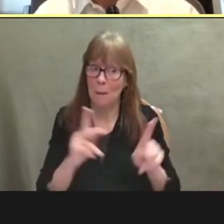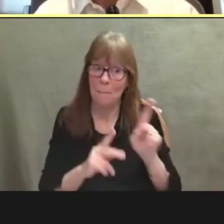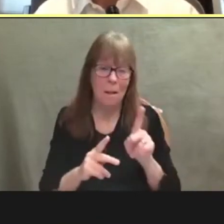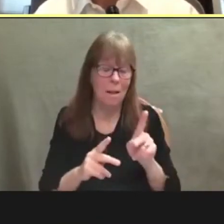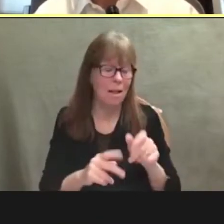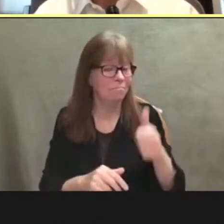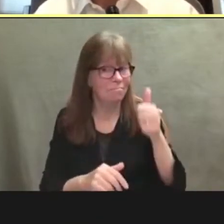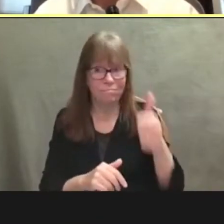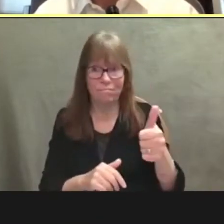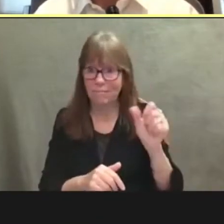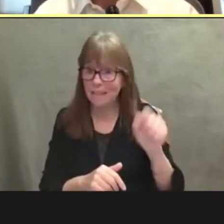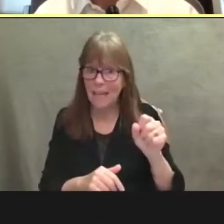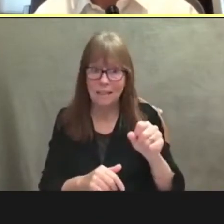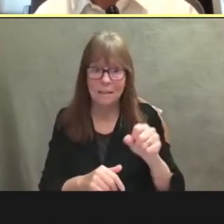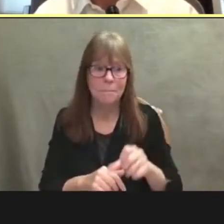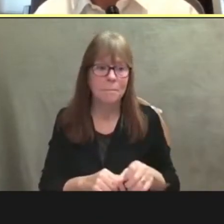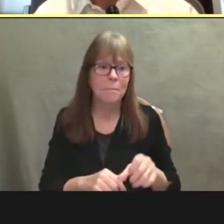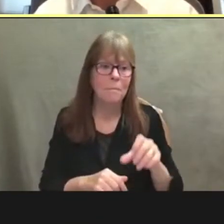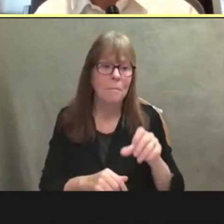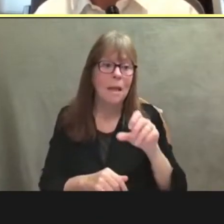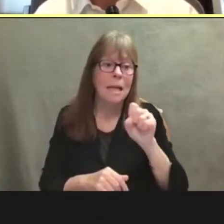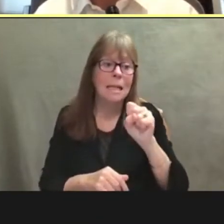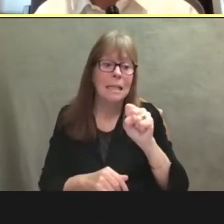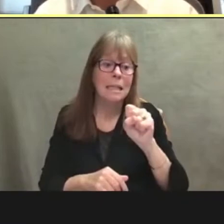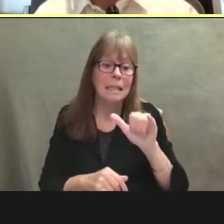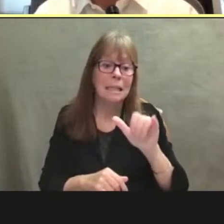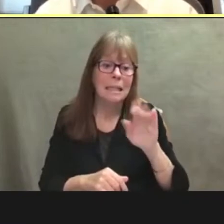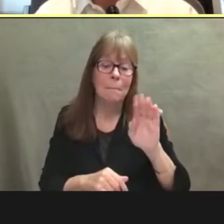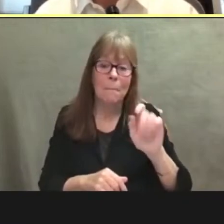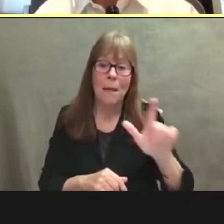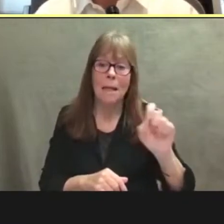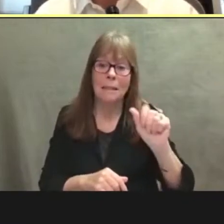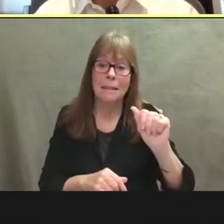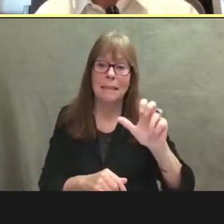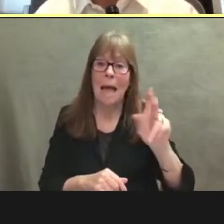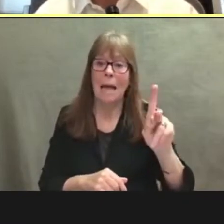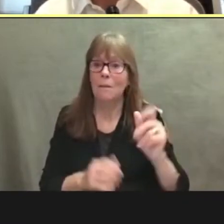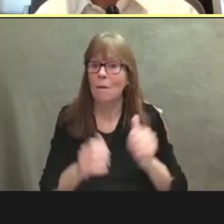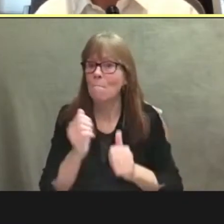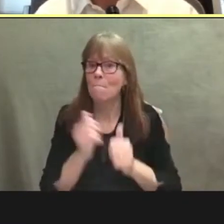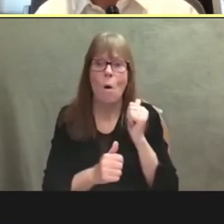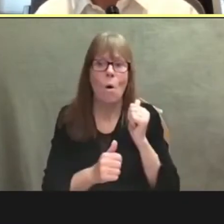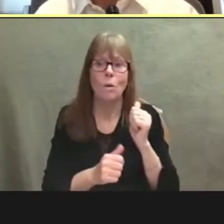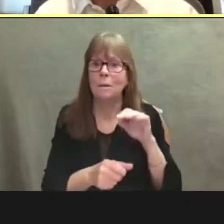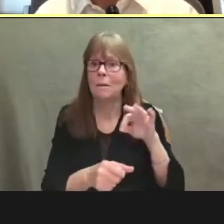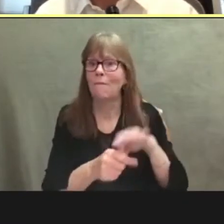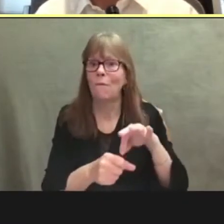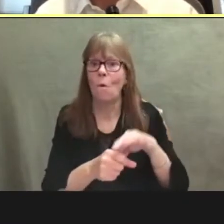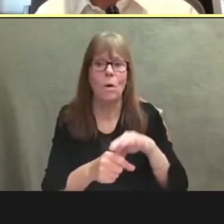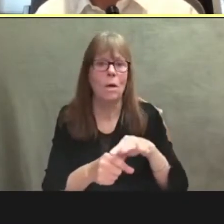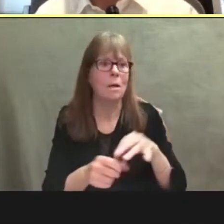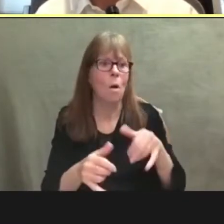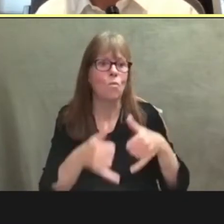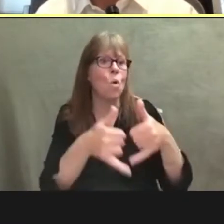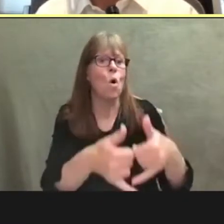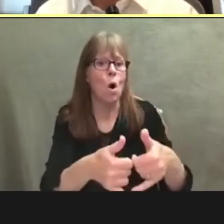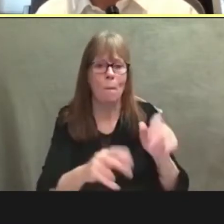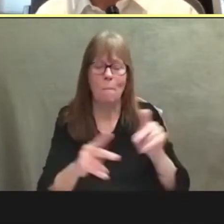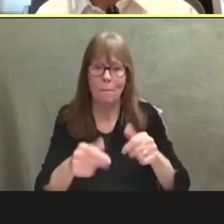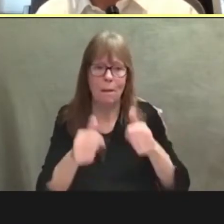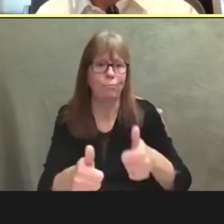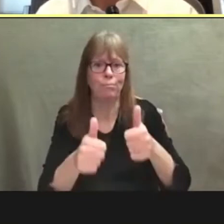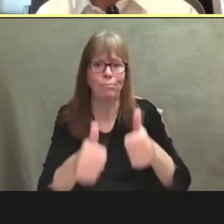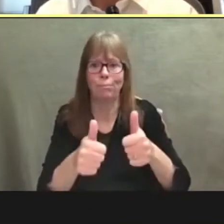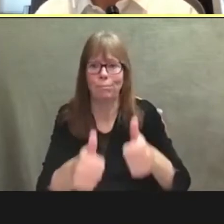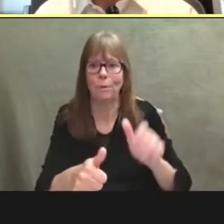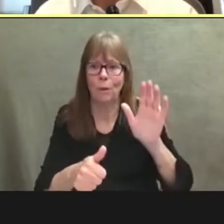By the way, Cybele Sack won the most-upvoted award for the day on Slido, so congratulations,